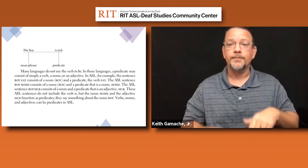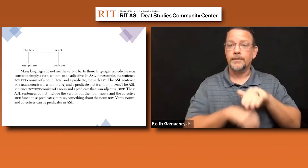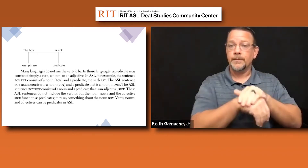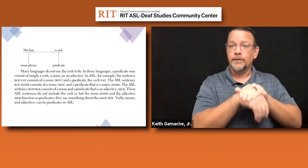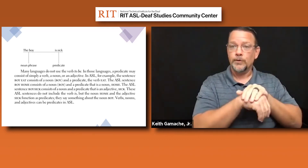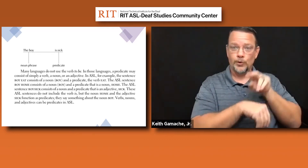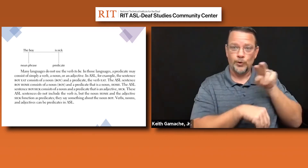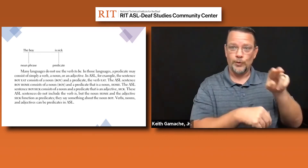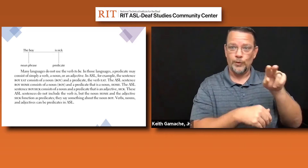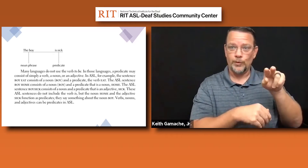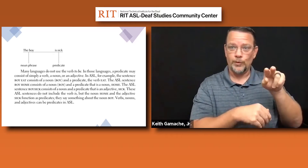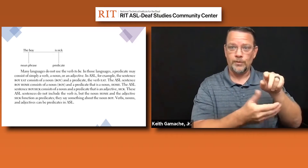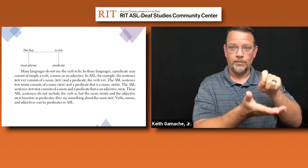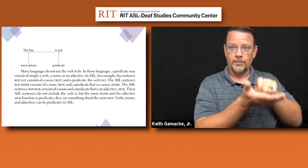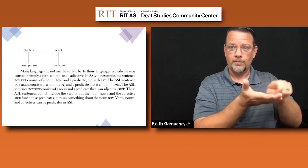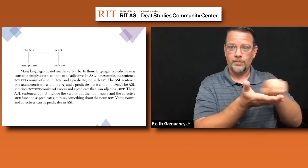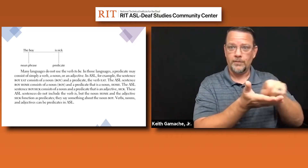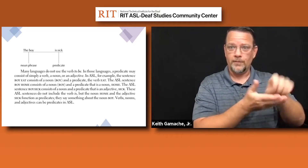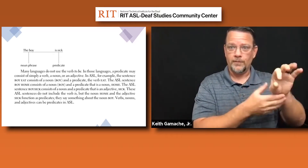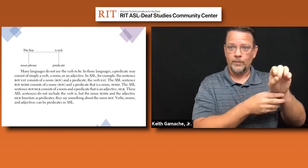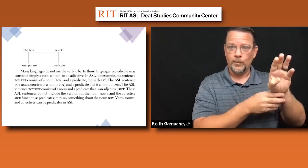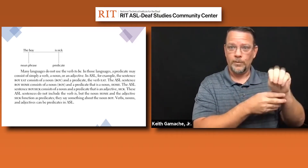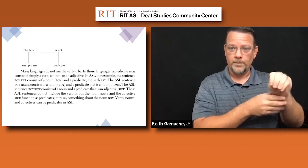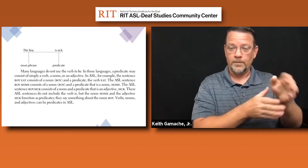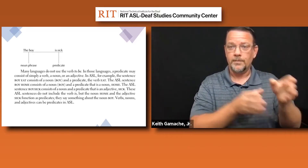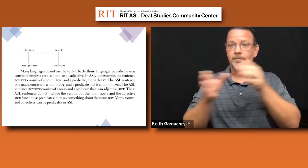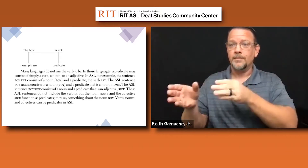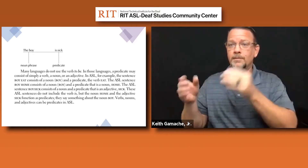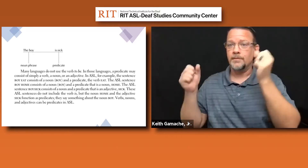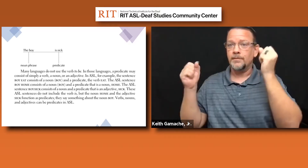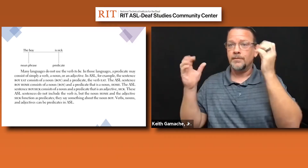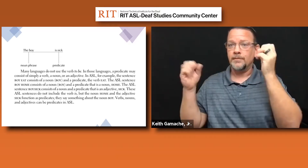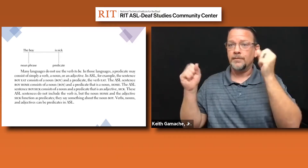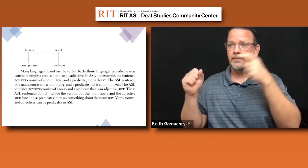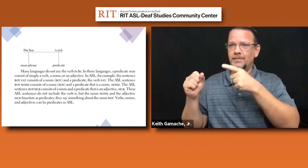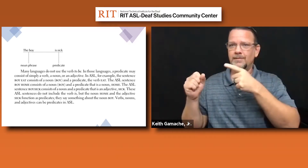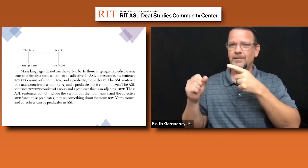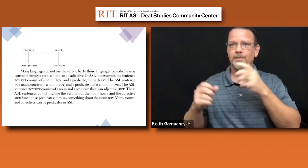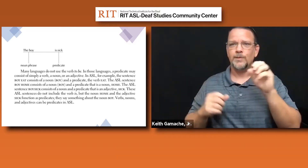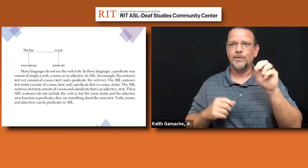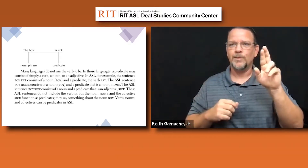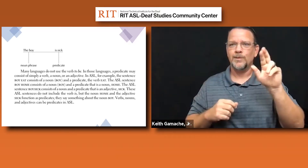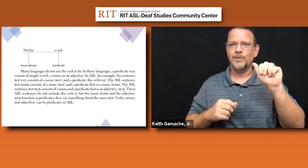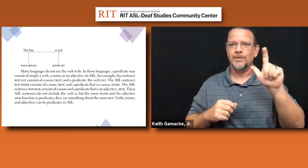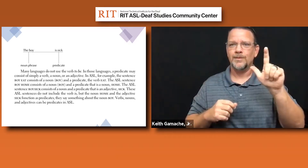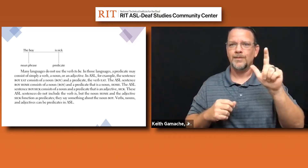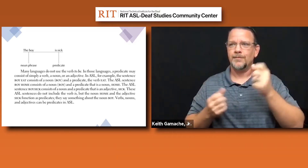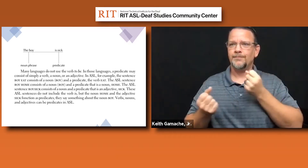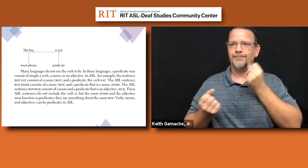where English is looking at a written form and ASL is looking at an oral/visual form...